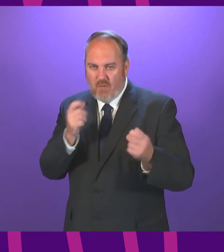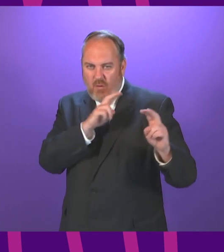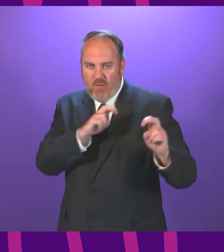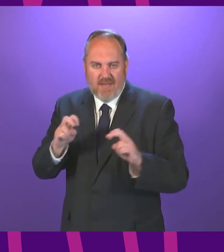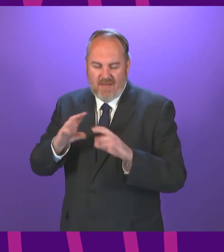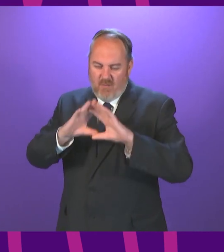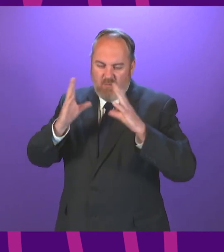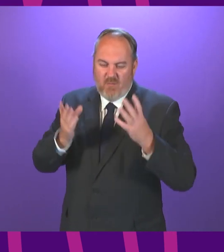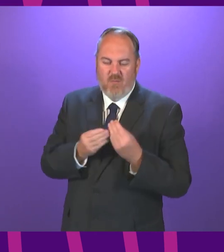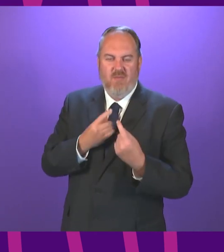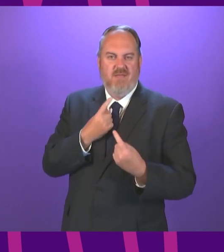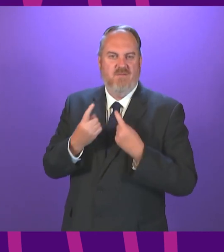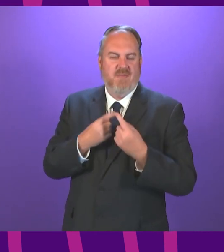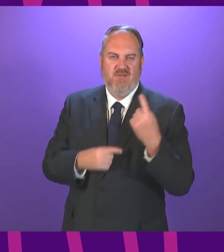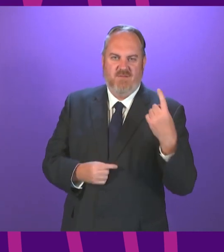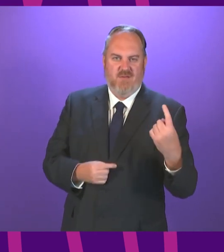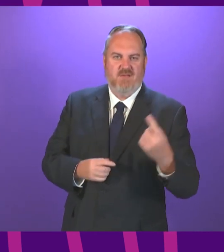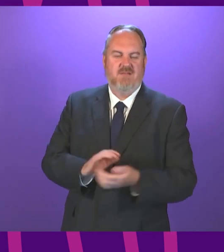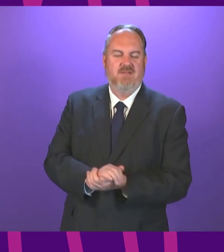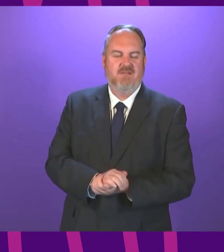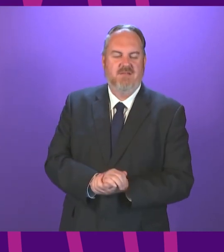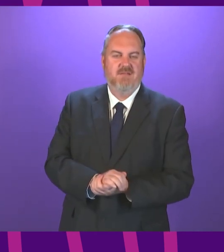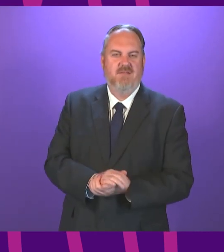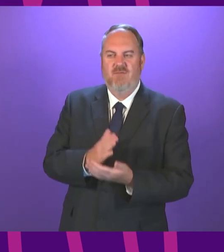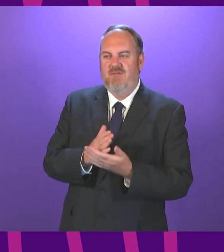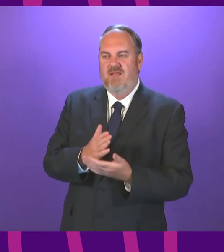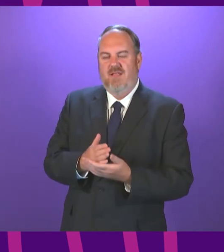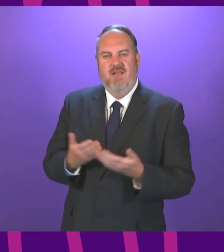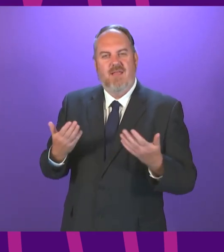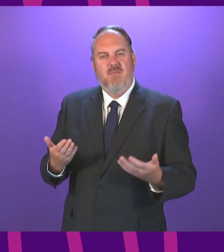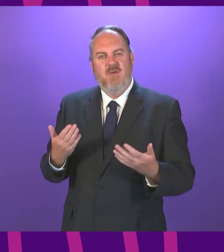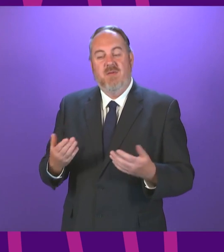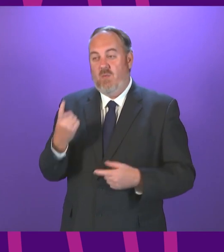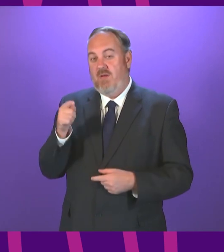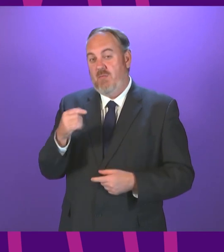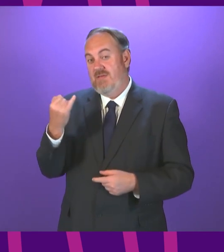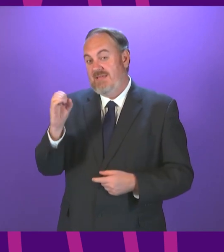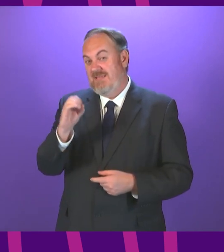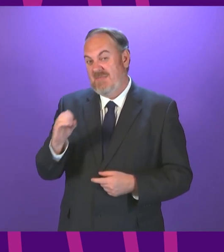Covid-related absence in the NHS is at about 1.6 per cent right now, and some of that will